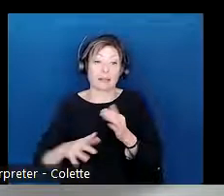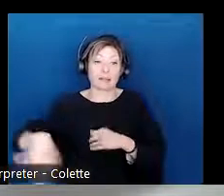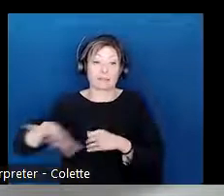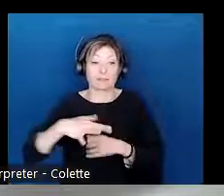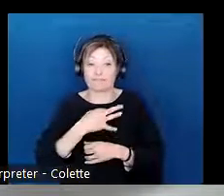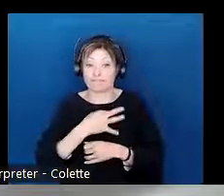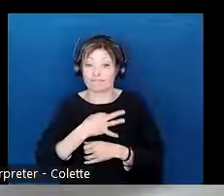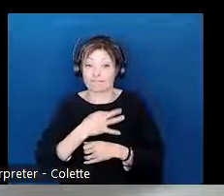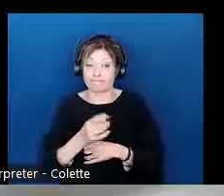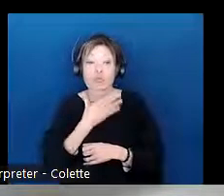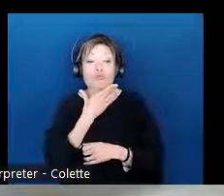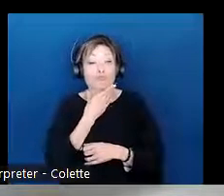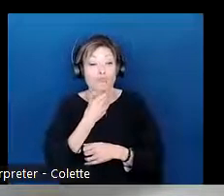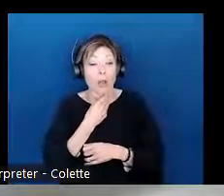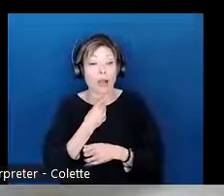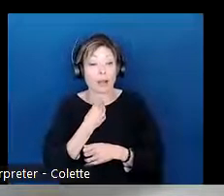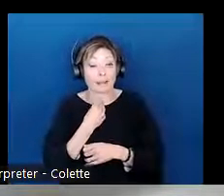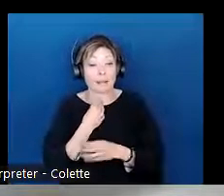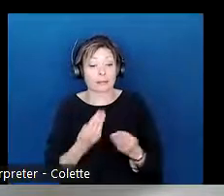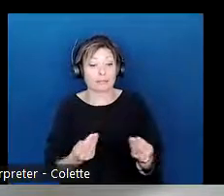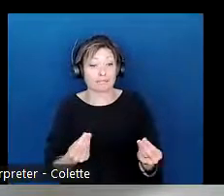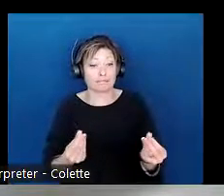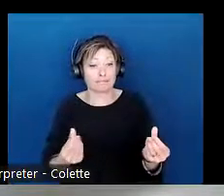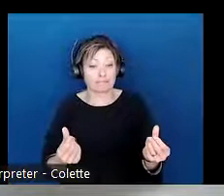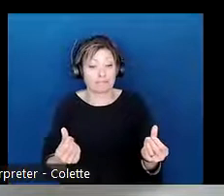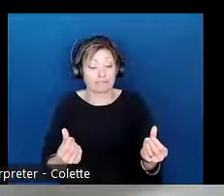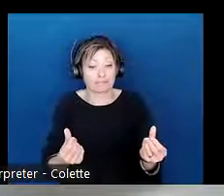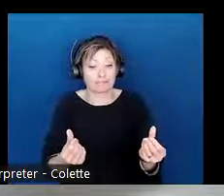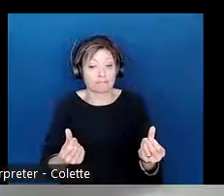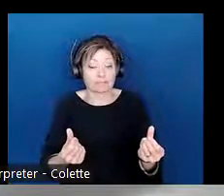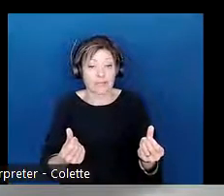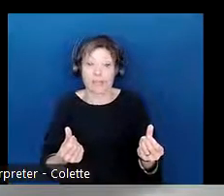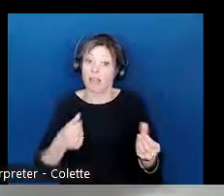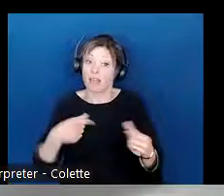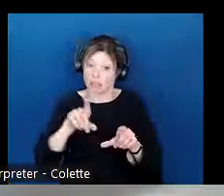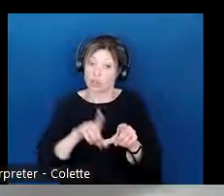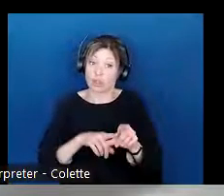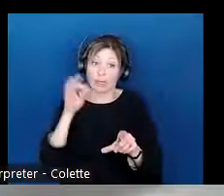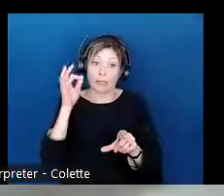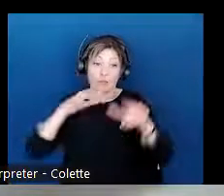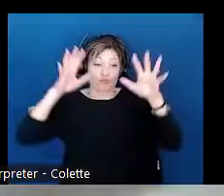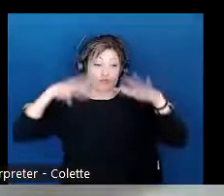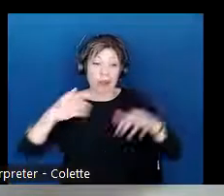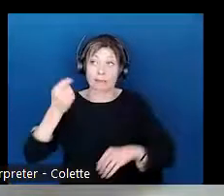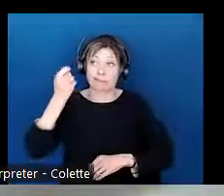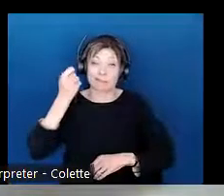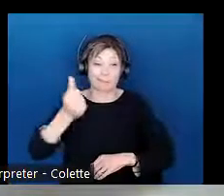be so dry and the um the droughts we've had this year unfortunately we've had a 78 percent increase